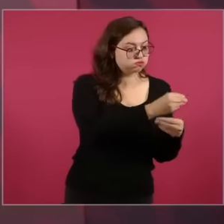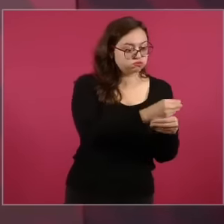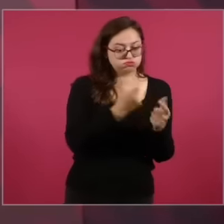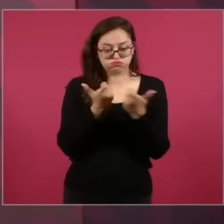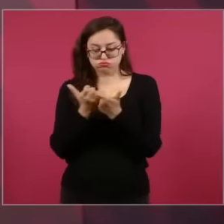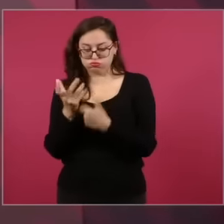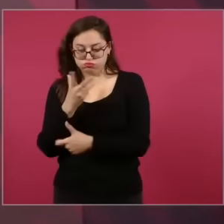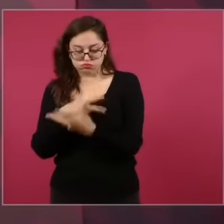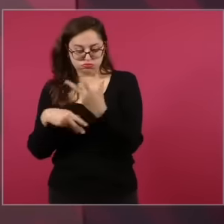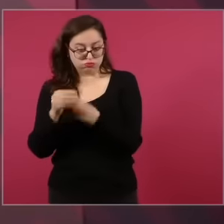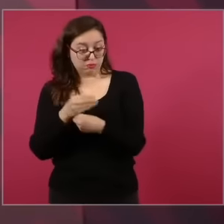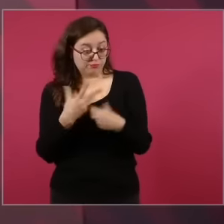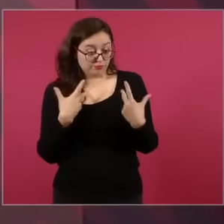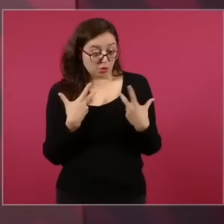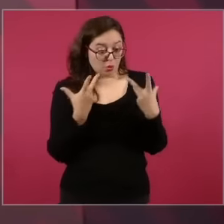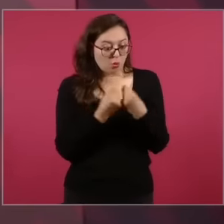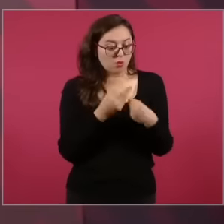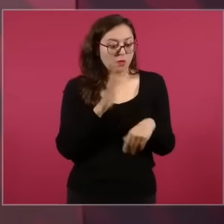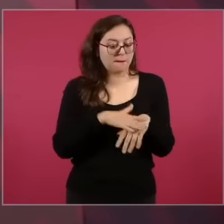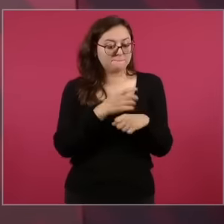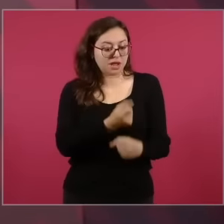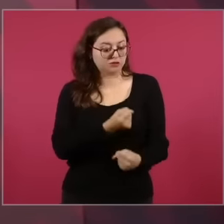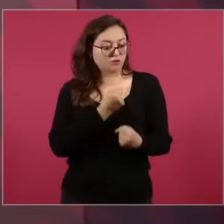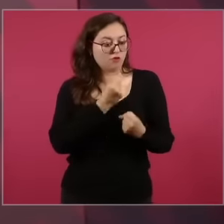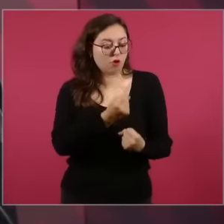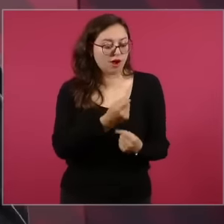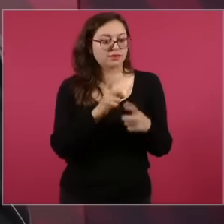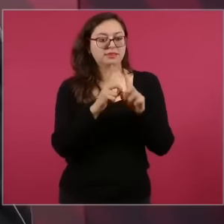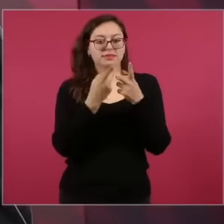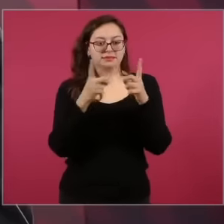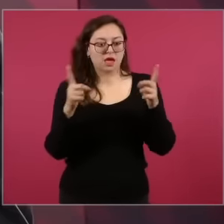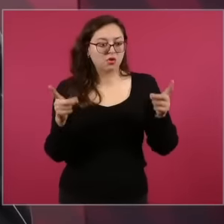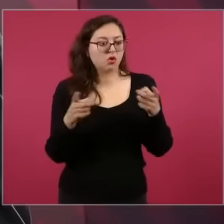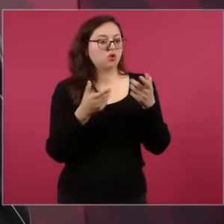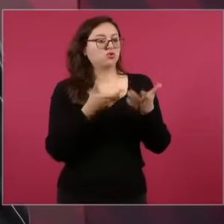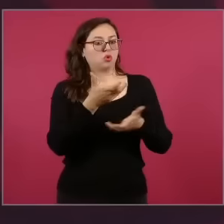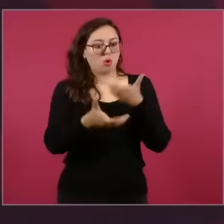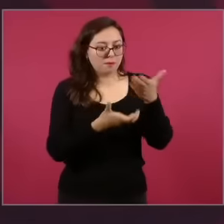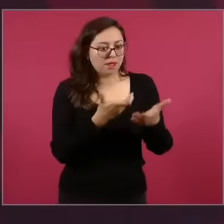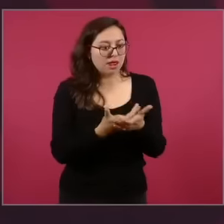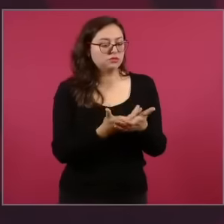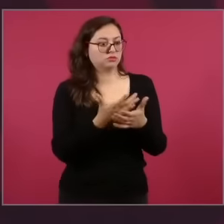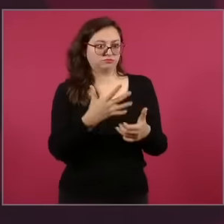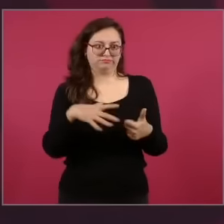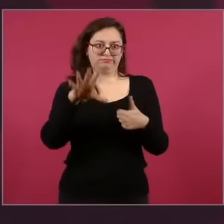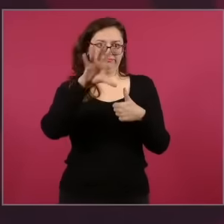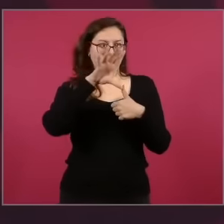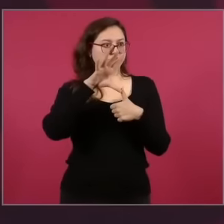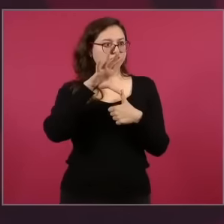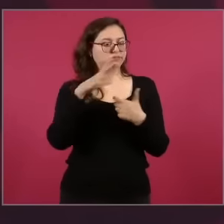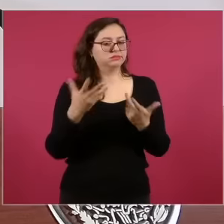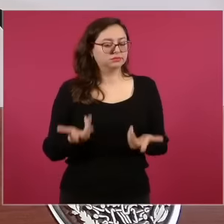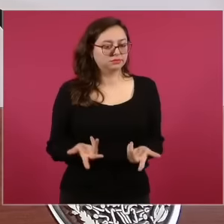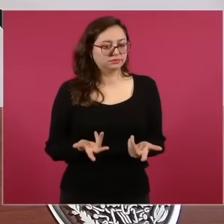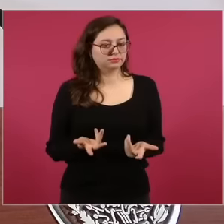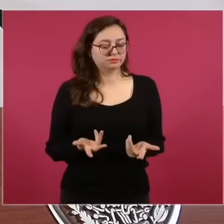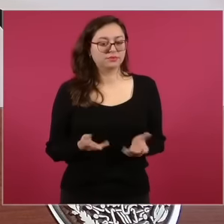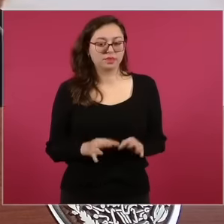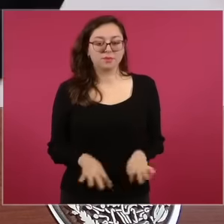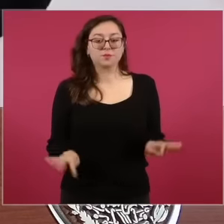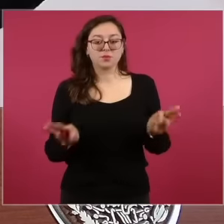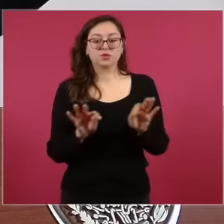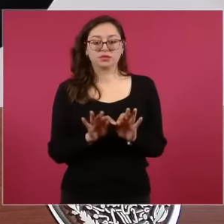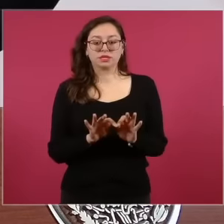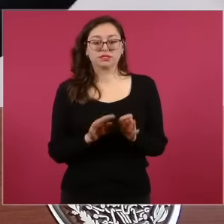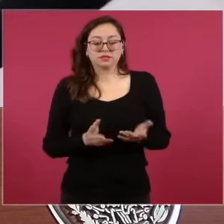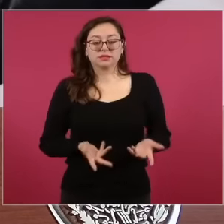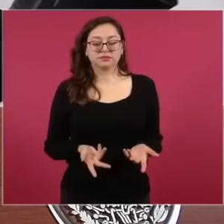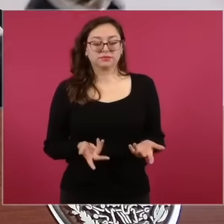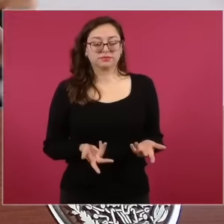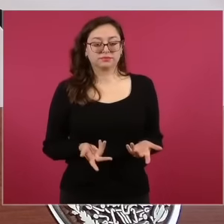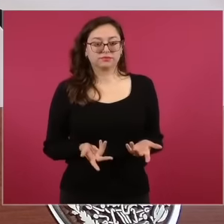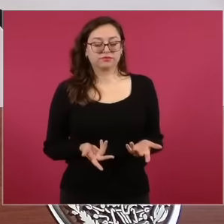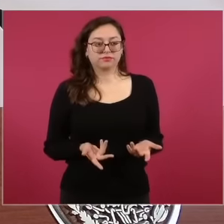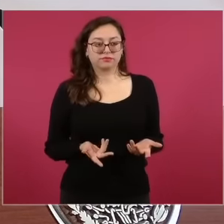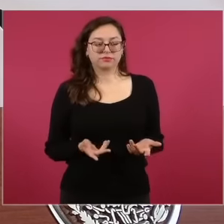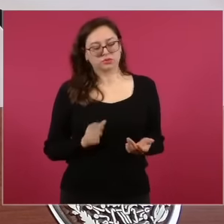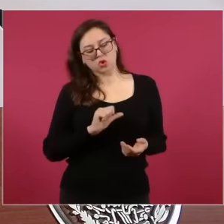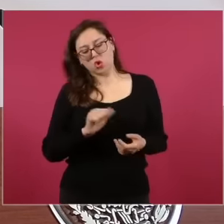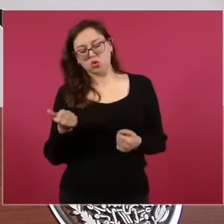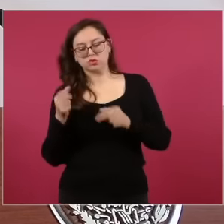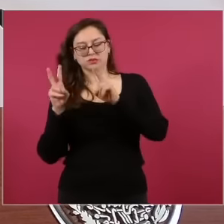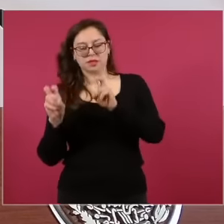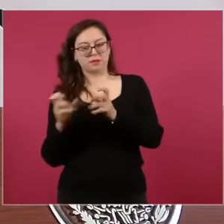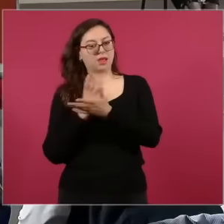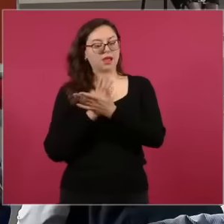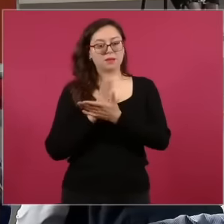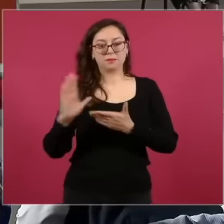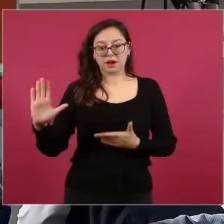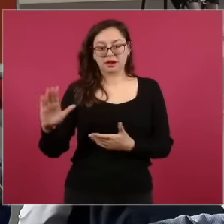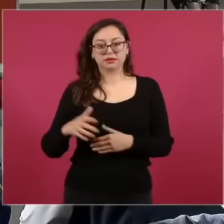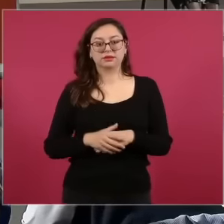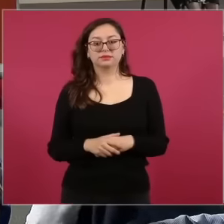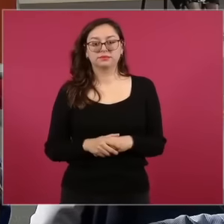development of trade in North America, regardless of other things, to strengthen